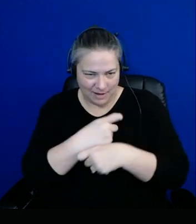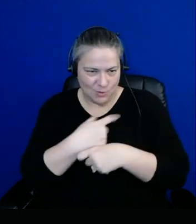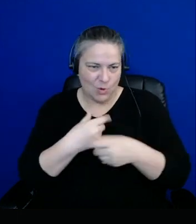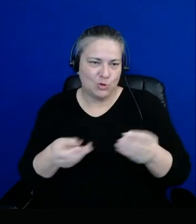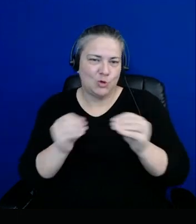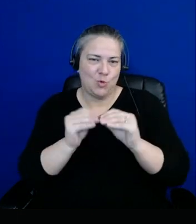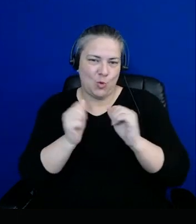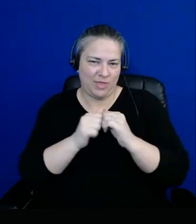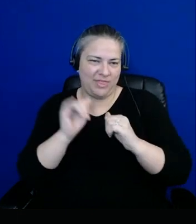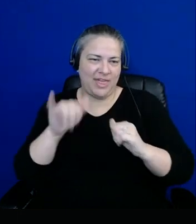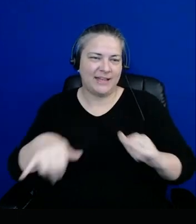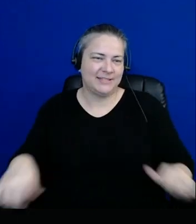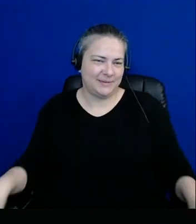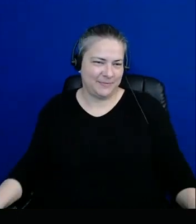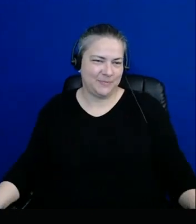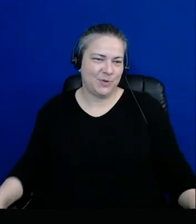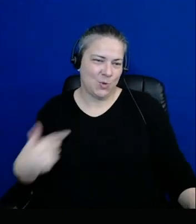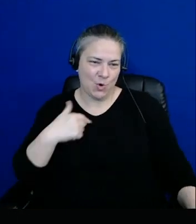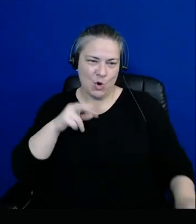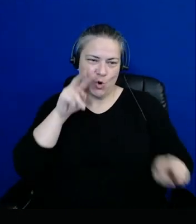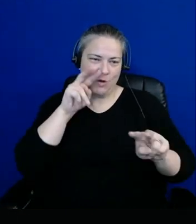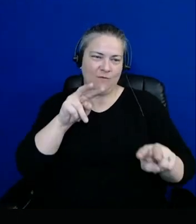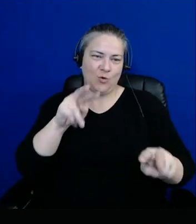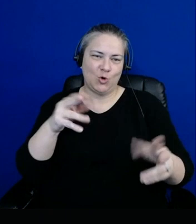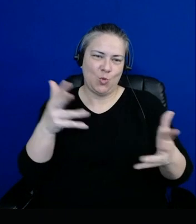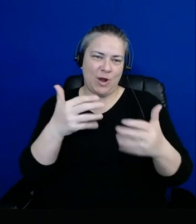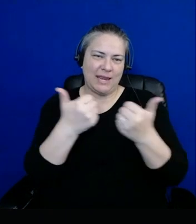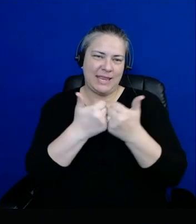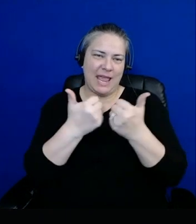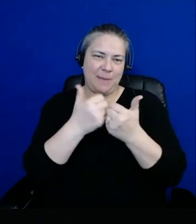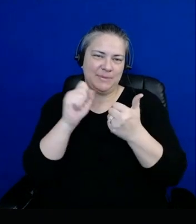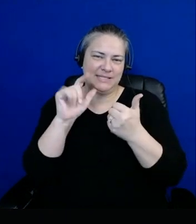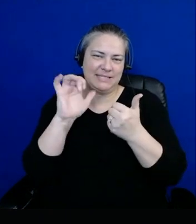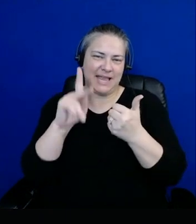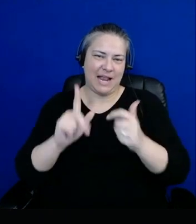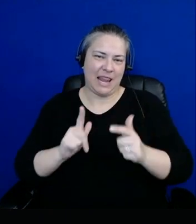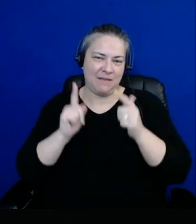to do even more with it. We're looking forward to what Game Stack Live has to